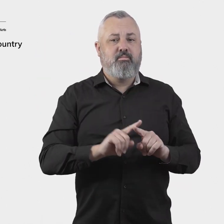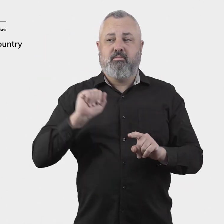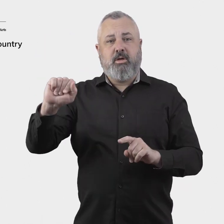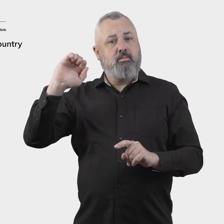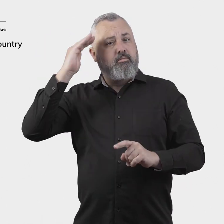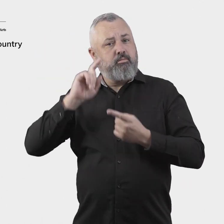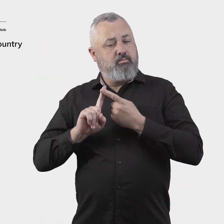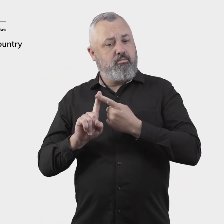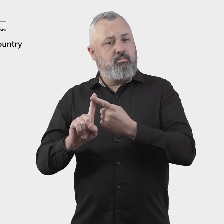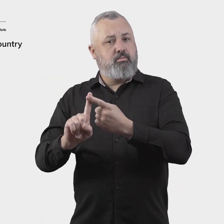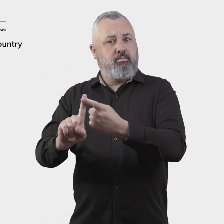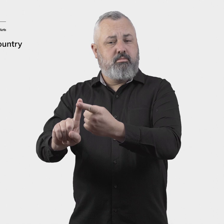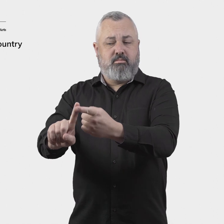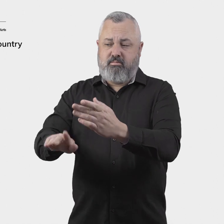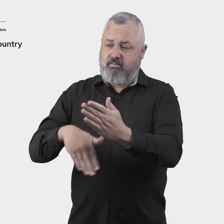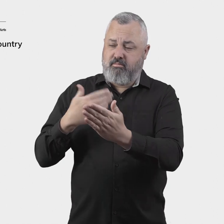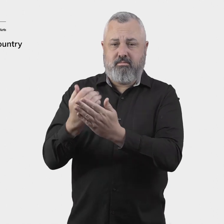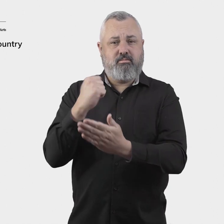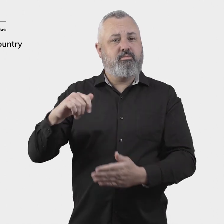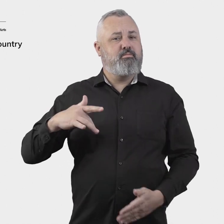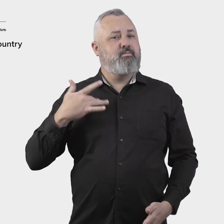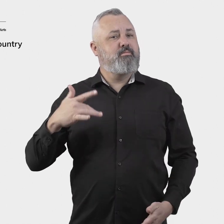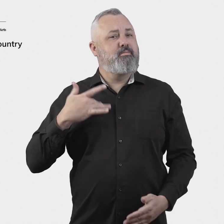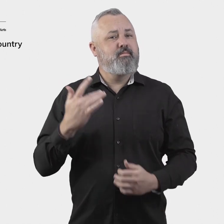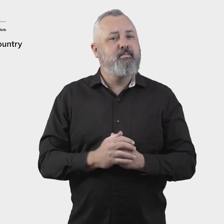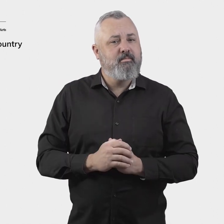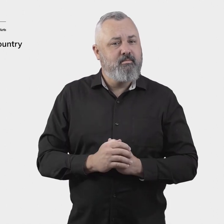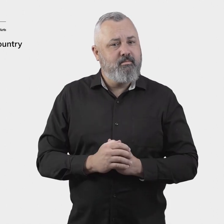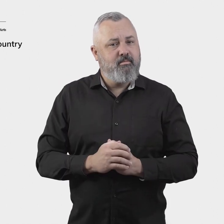resilience of First Nations people in keeping these alive.